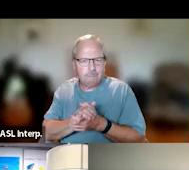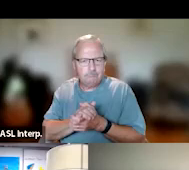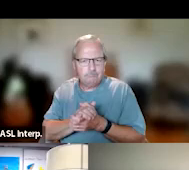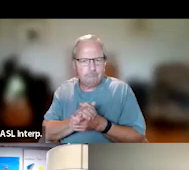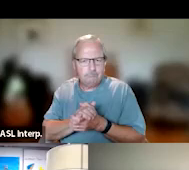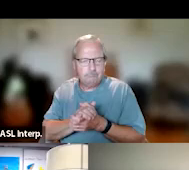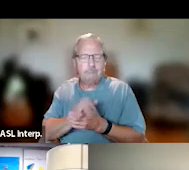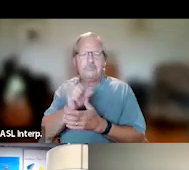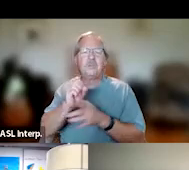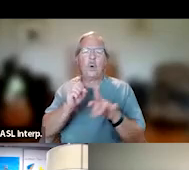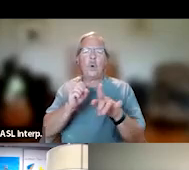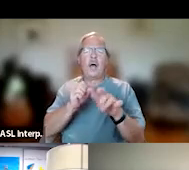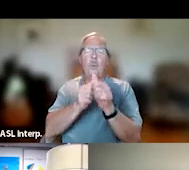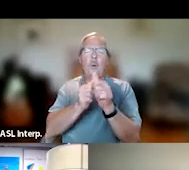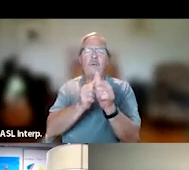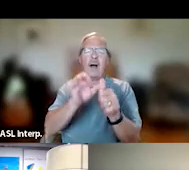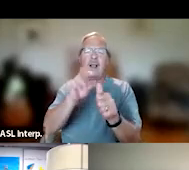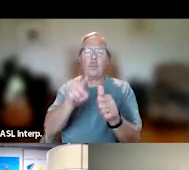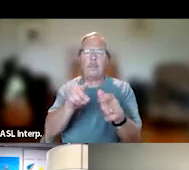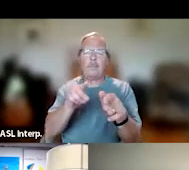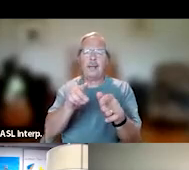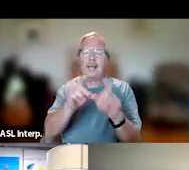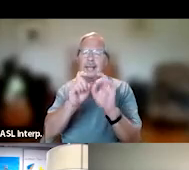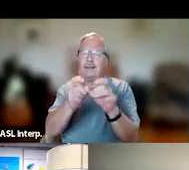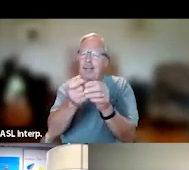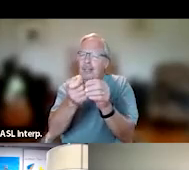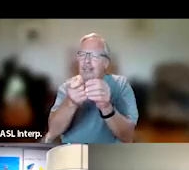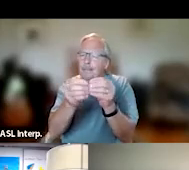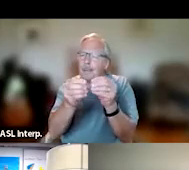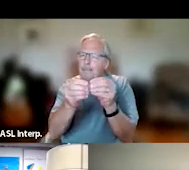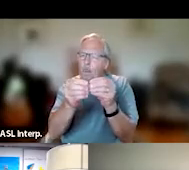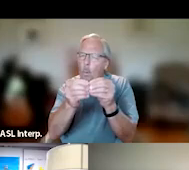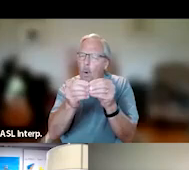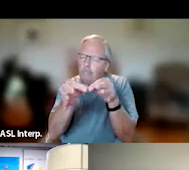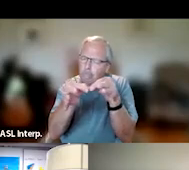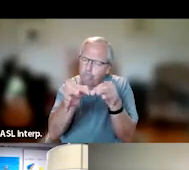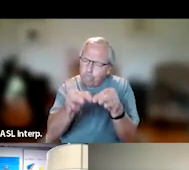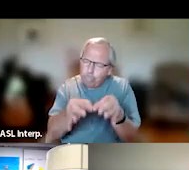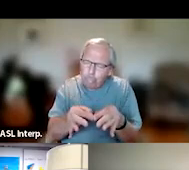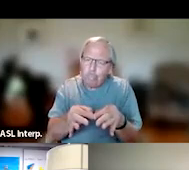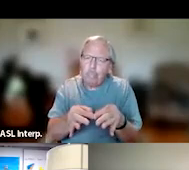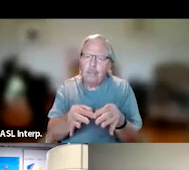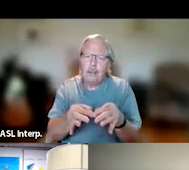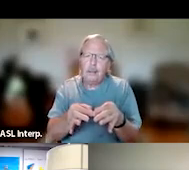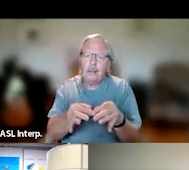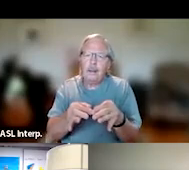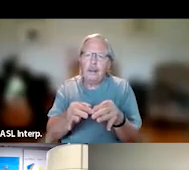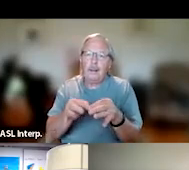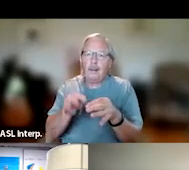So I just wanna follow up and get a little bit more granular. And perhaps this is a question for Kristin to kick off.